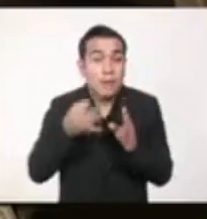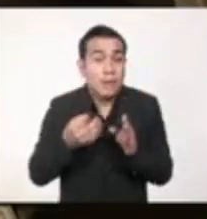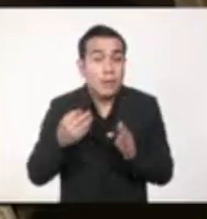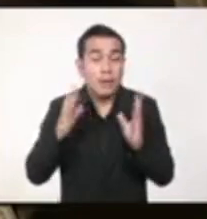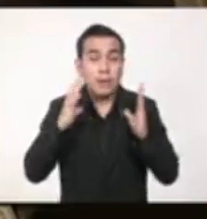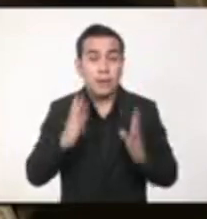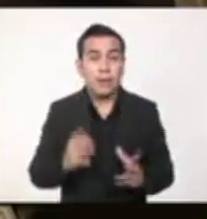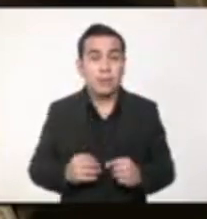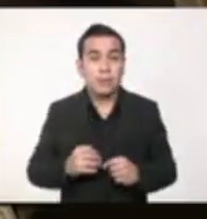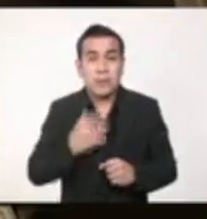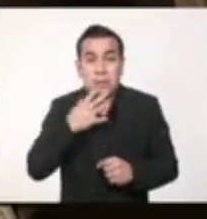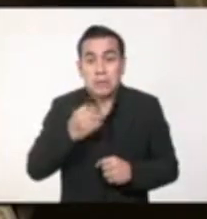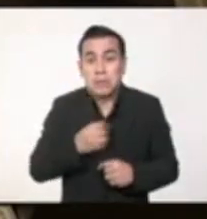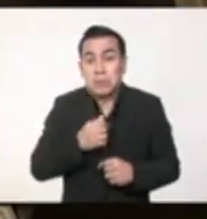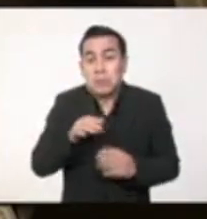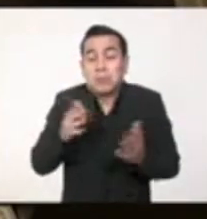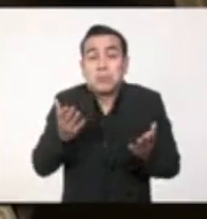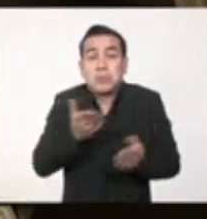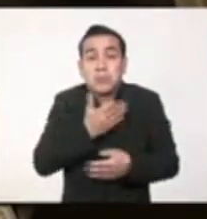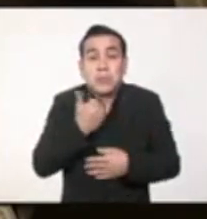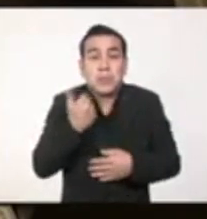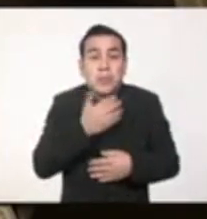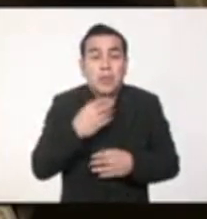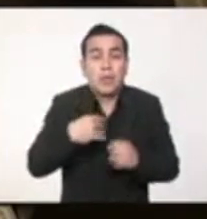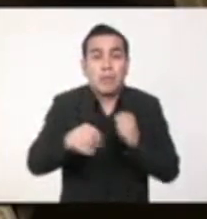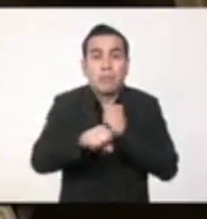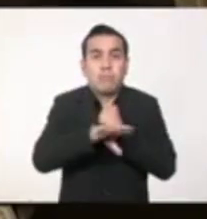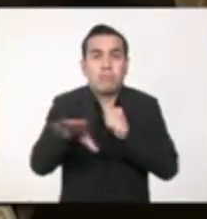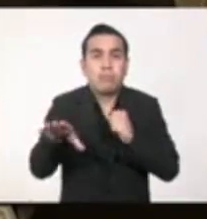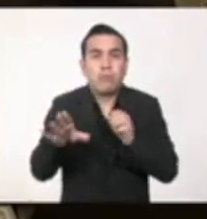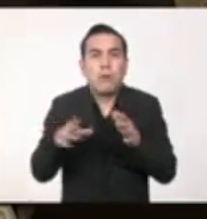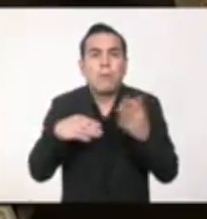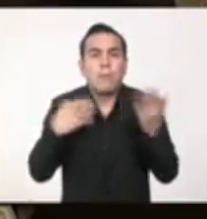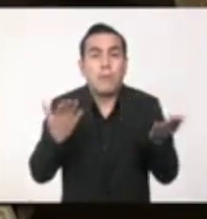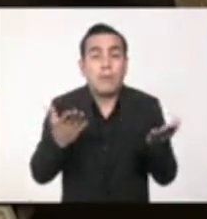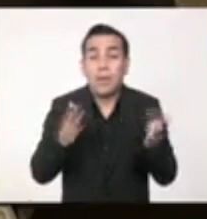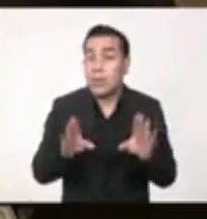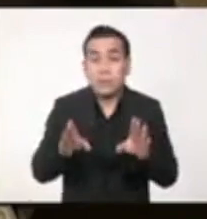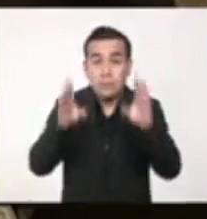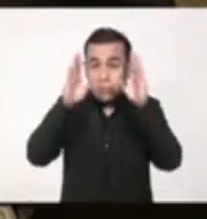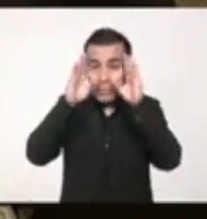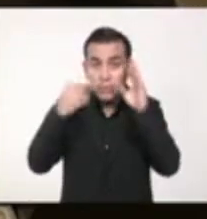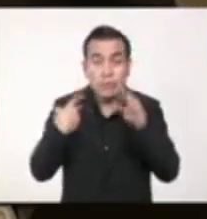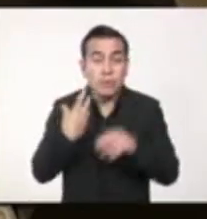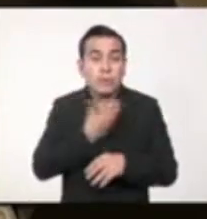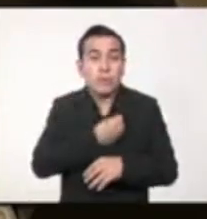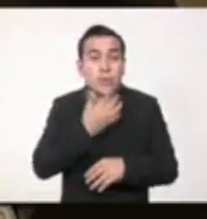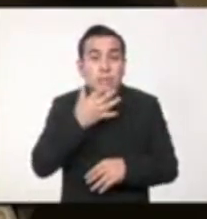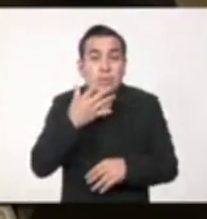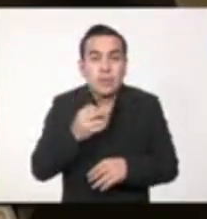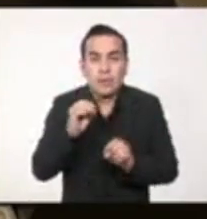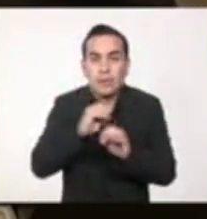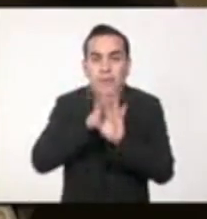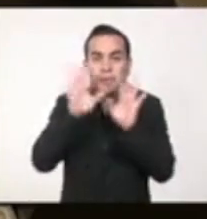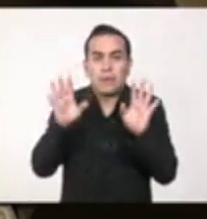it's Andrés somewhere else and he ends up posting that because did not listen to the other party when it is evident that we could take